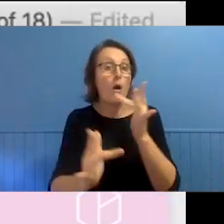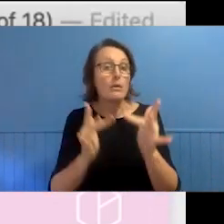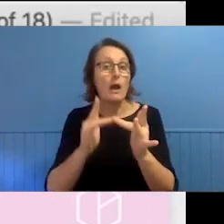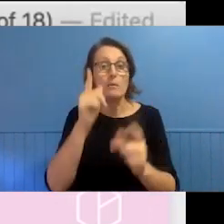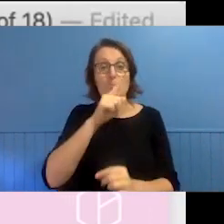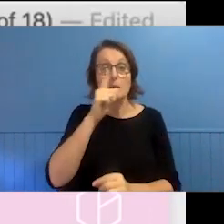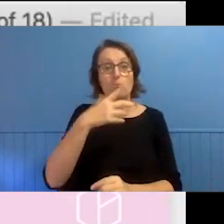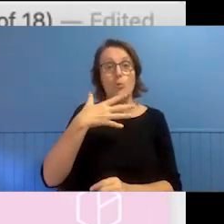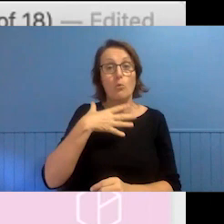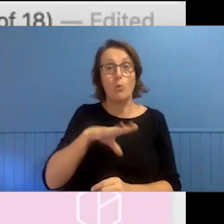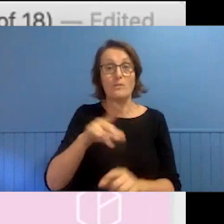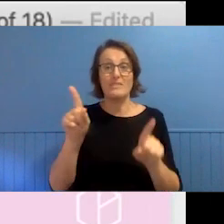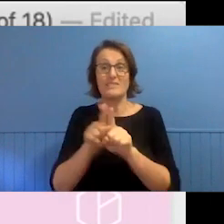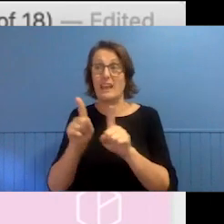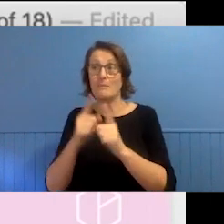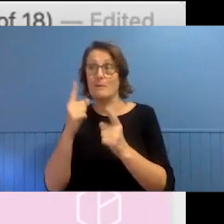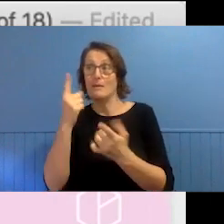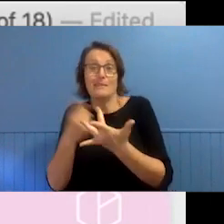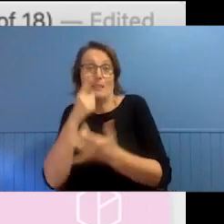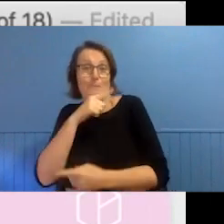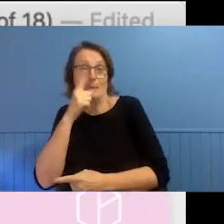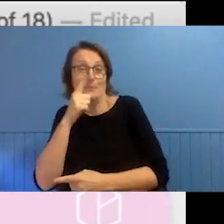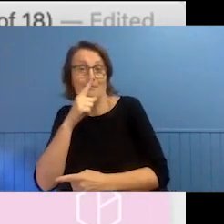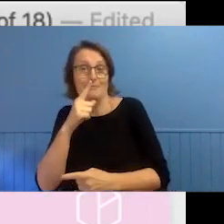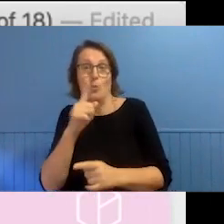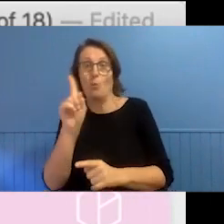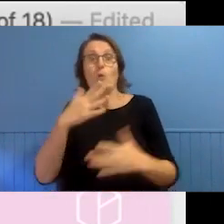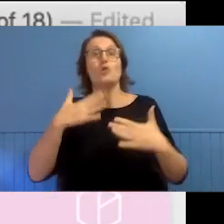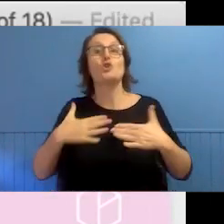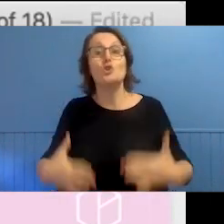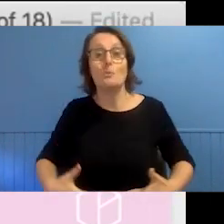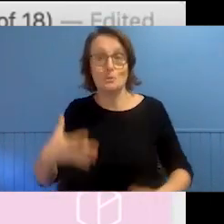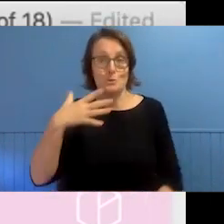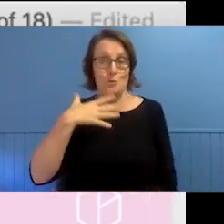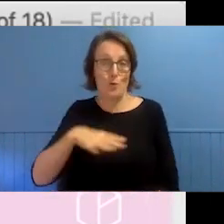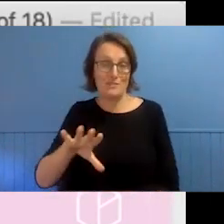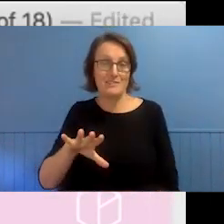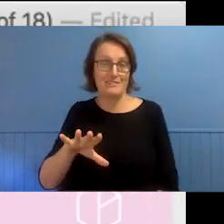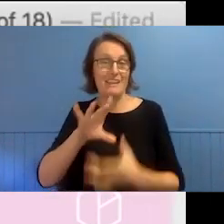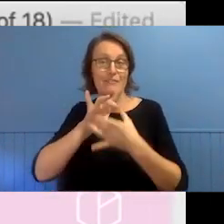offline audiences want. That's what humans want. To engage and fulfil